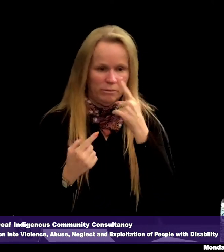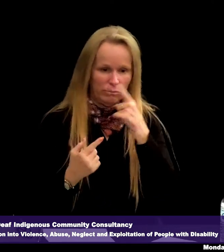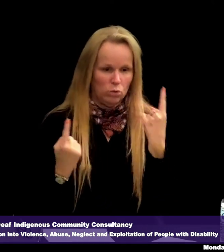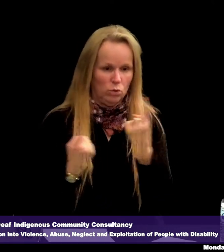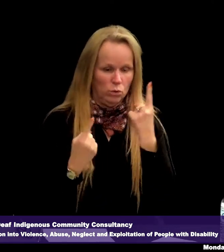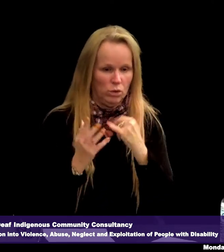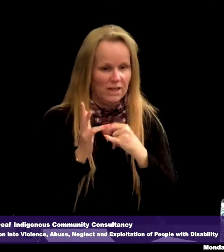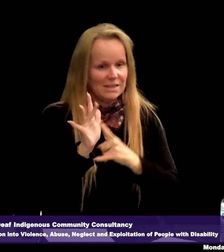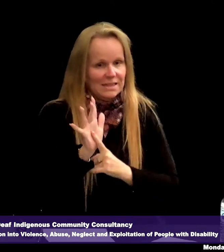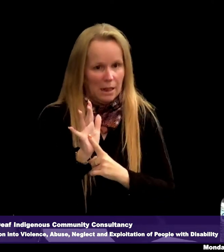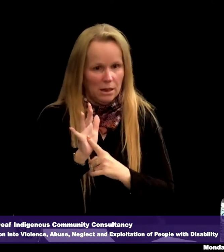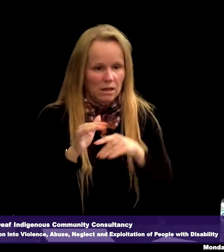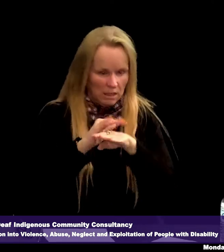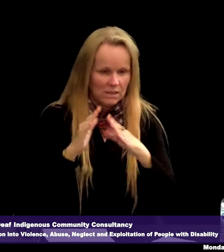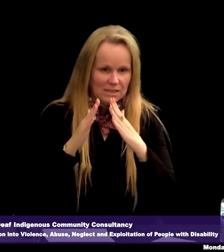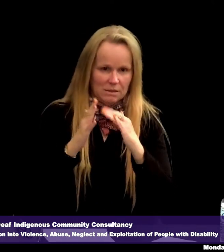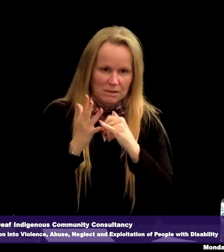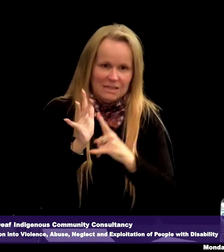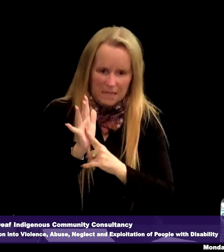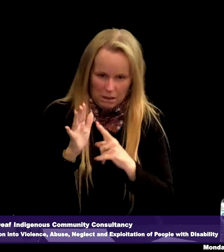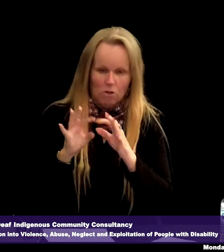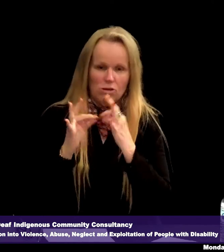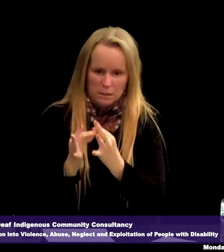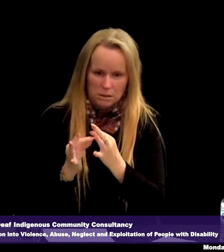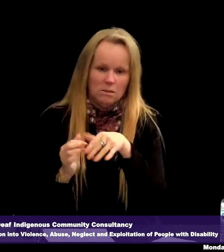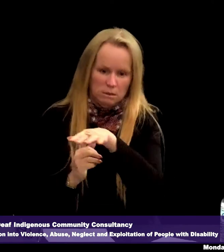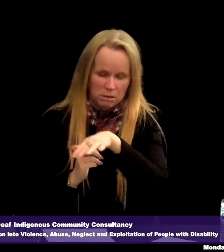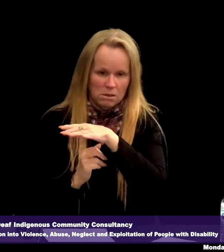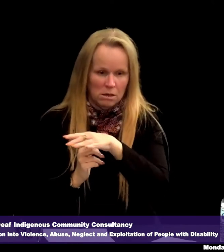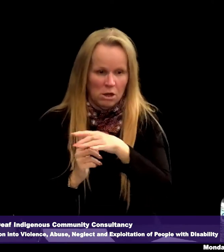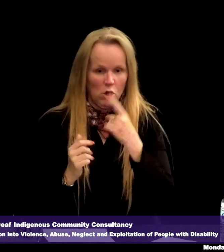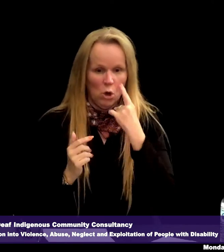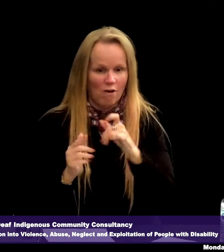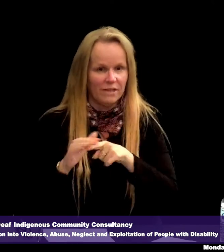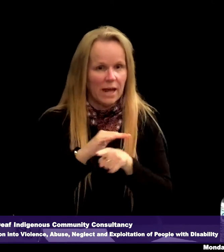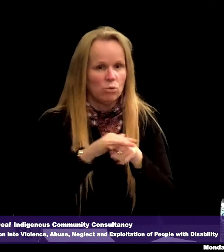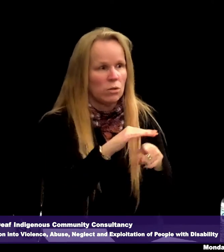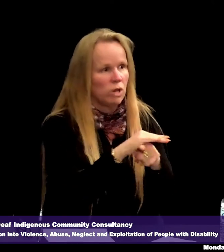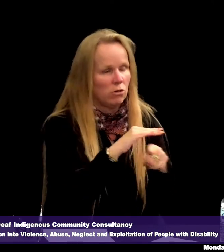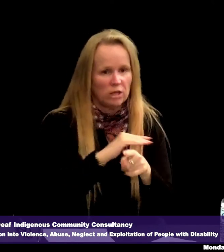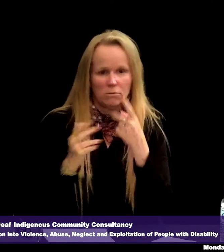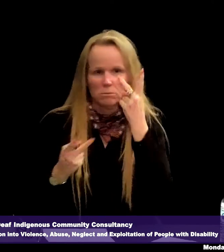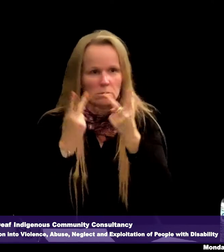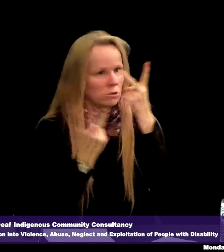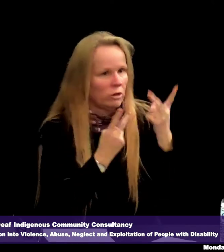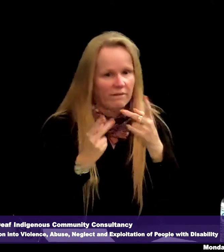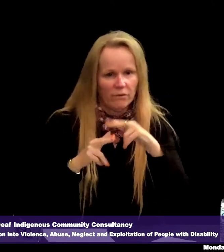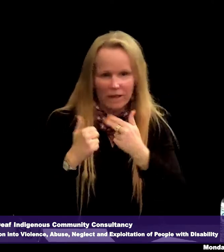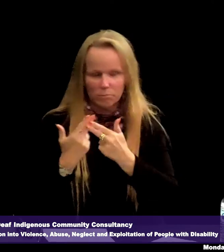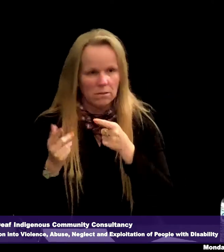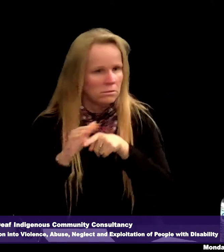And often when I see people in SIL accommodation, they might go out looking for